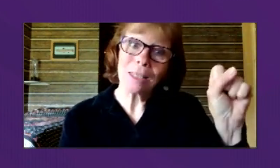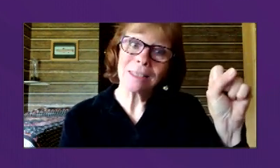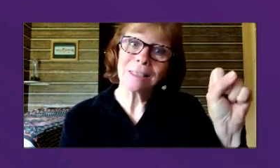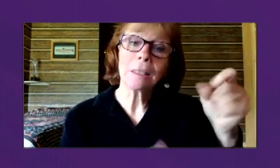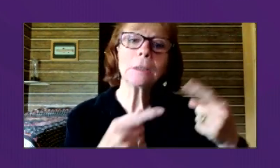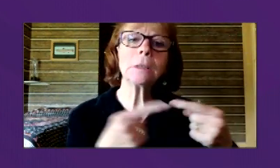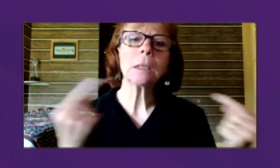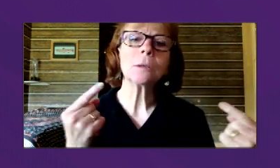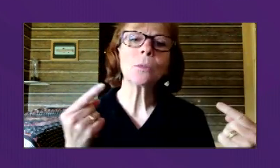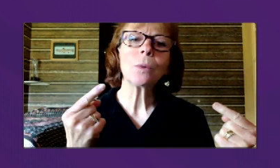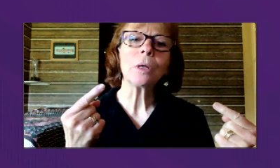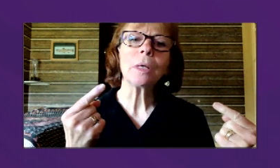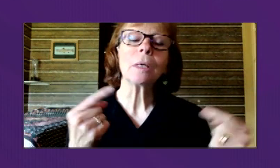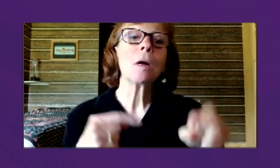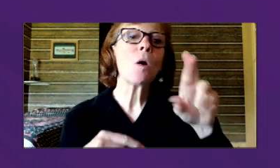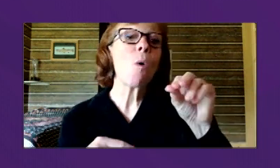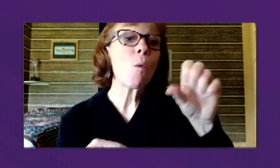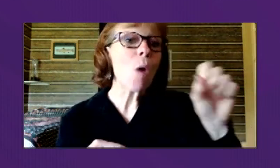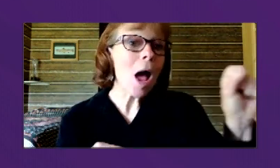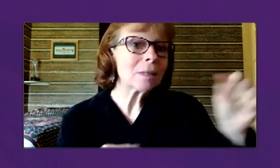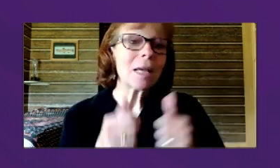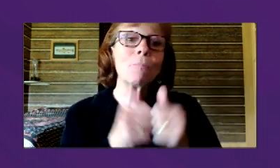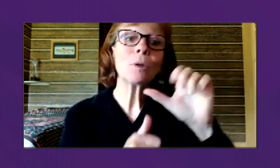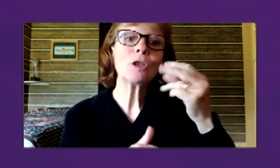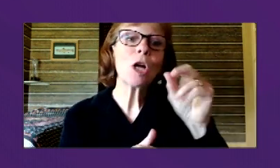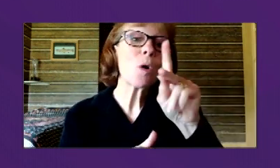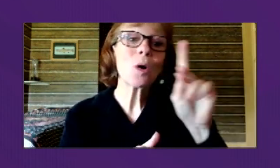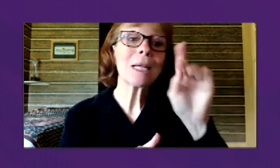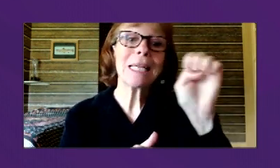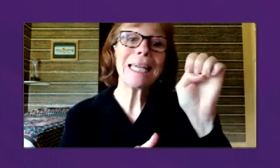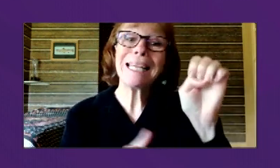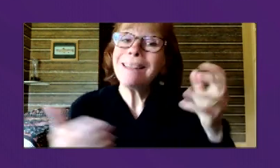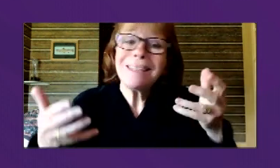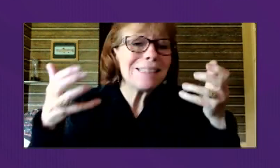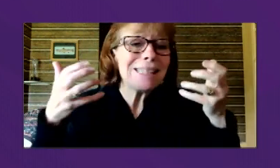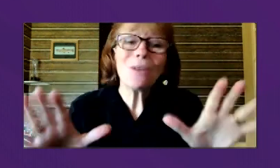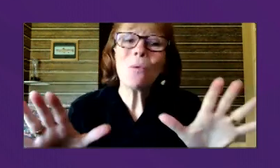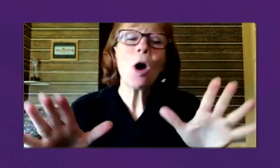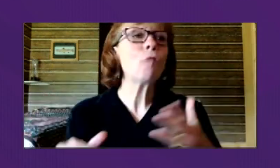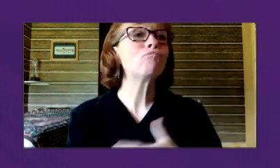John Ross and most Cherokee people did not want to voluntarily leave and give up their homelands.